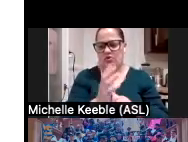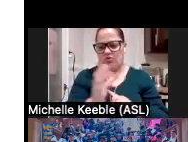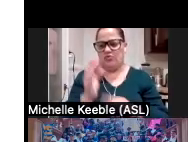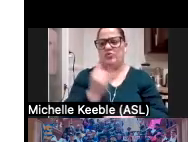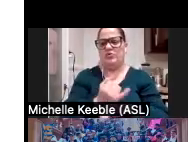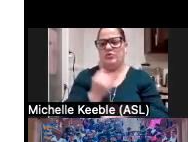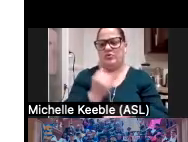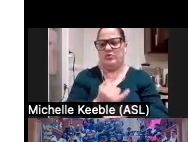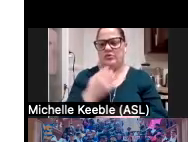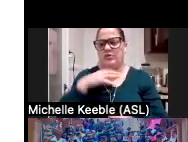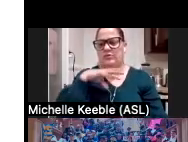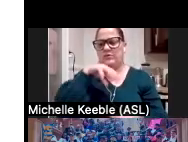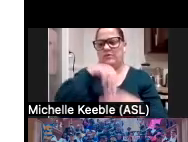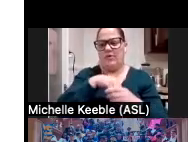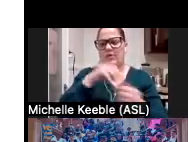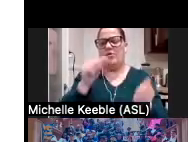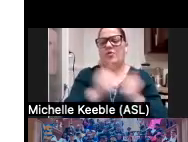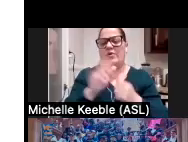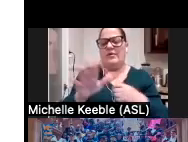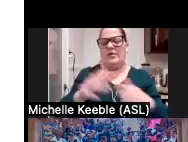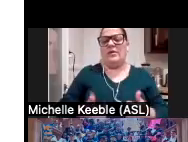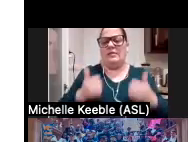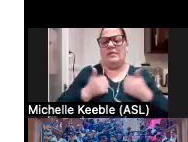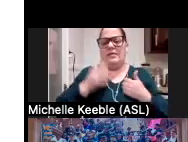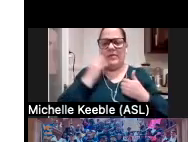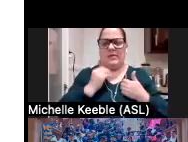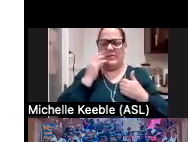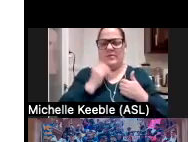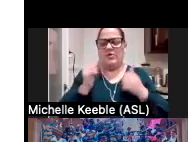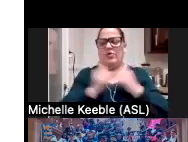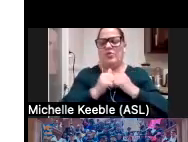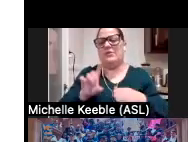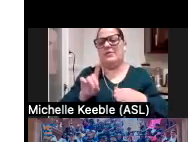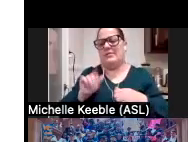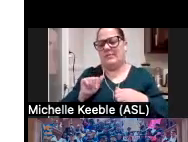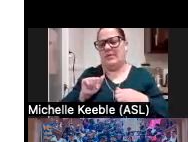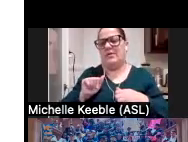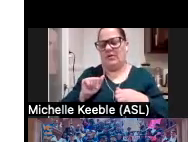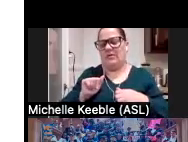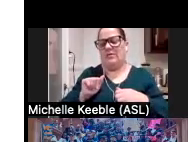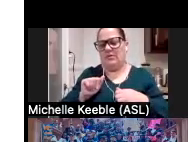centered around their lived experience without with disability throughout the arc of western